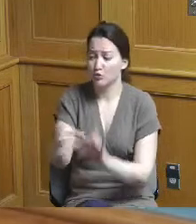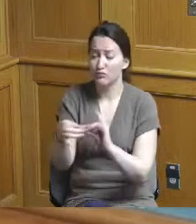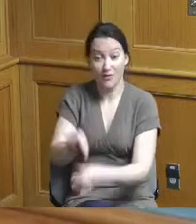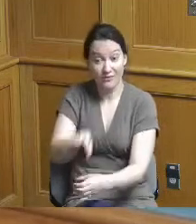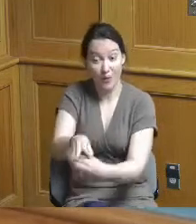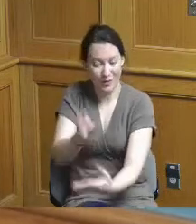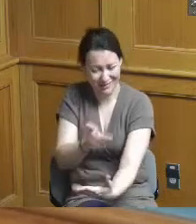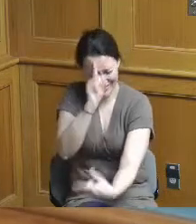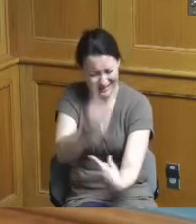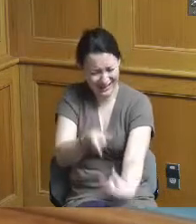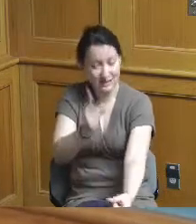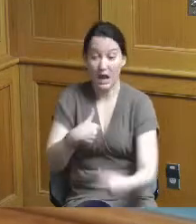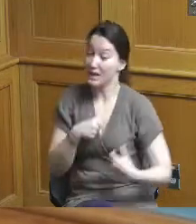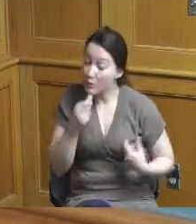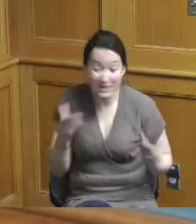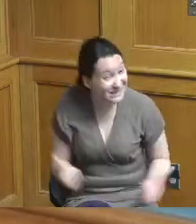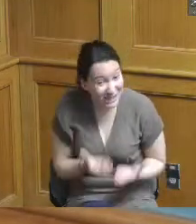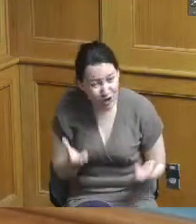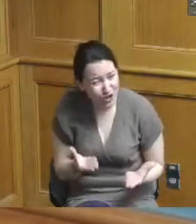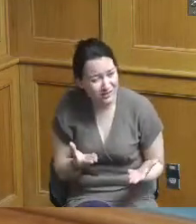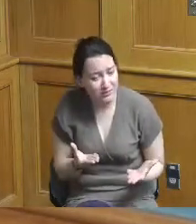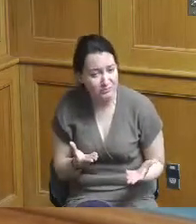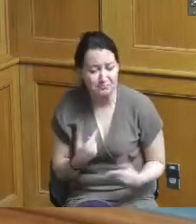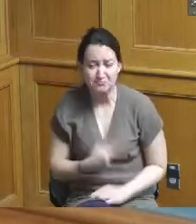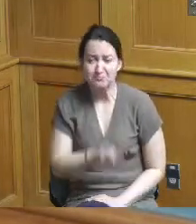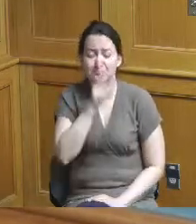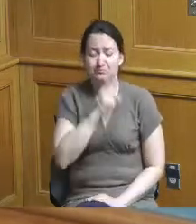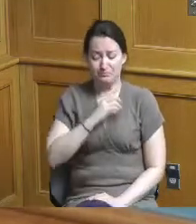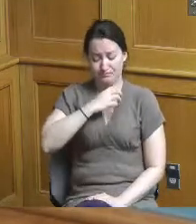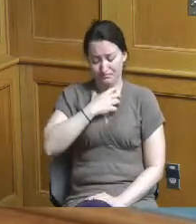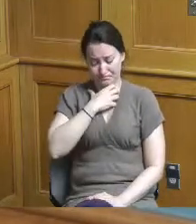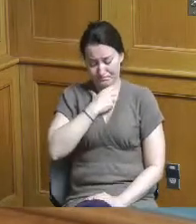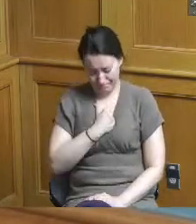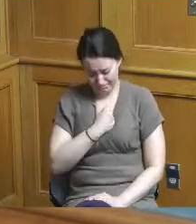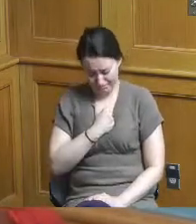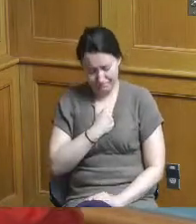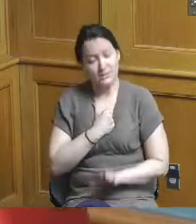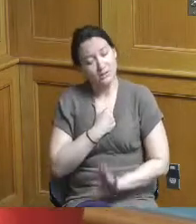I wasn't even here and I don't get no say and then we get no say about what goes there they